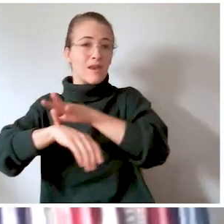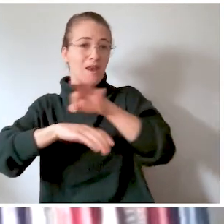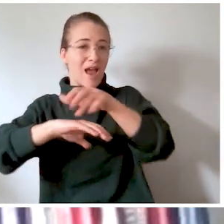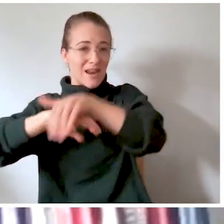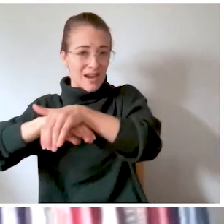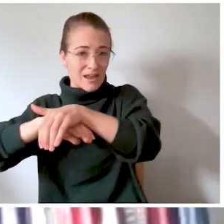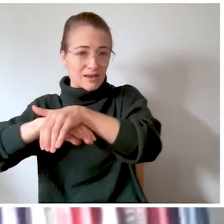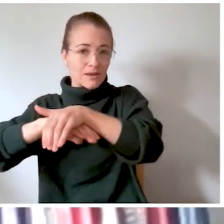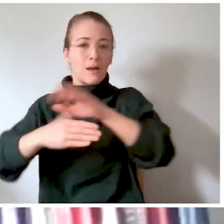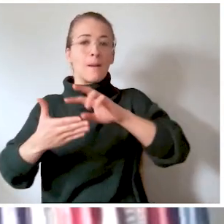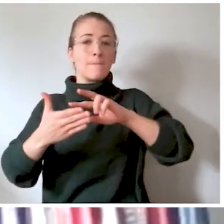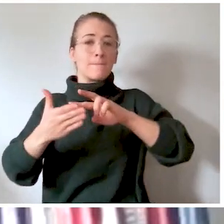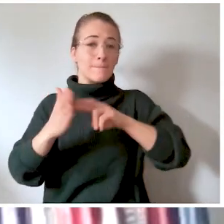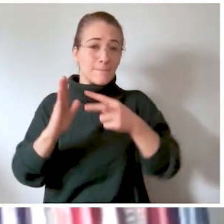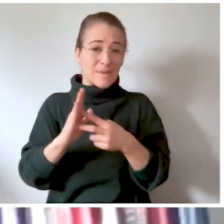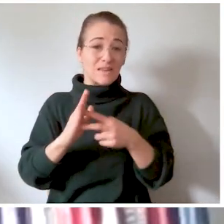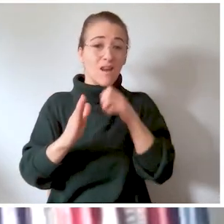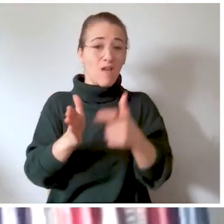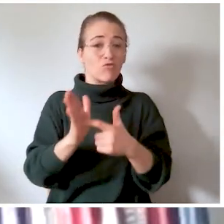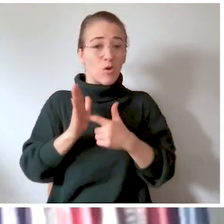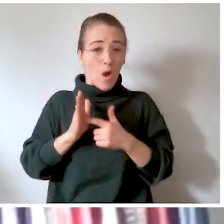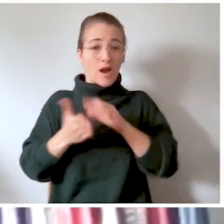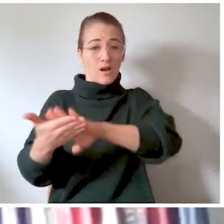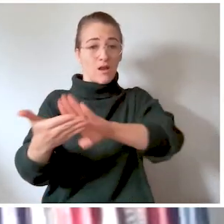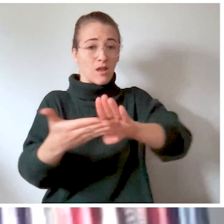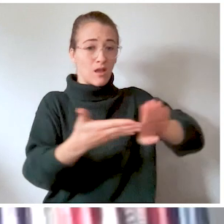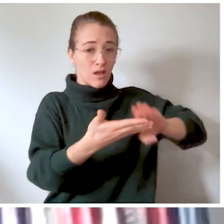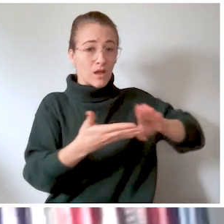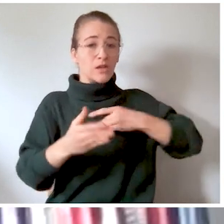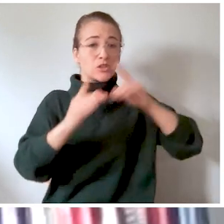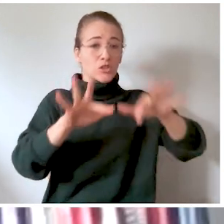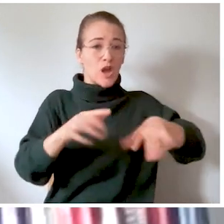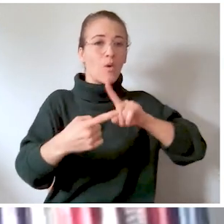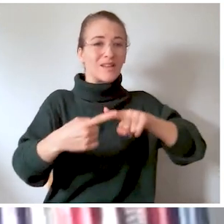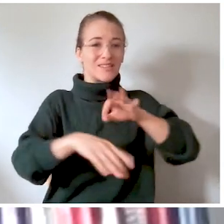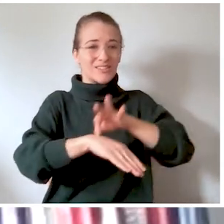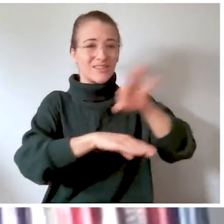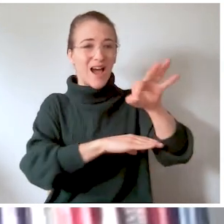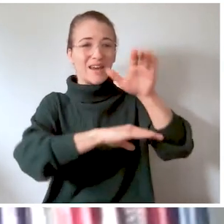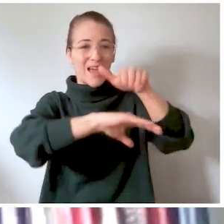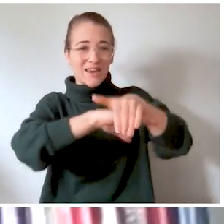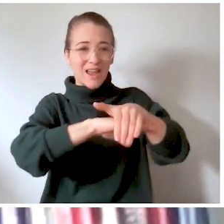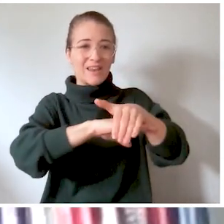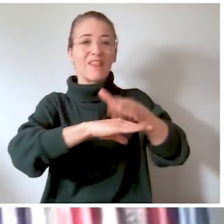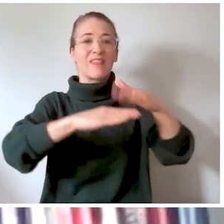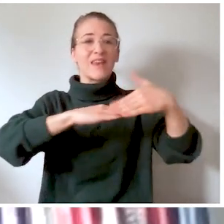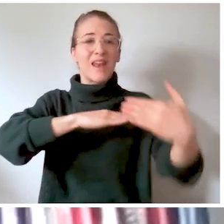The property owners are not required to remove the snow until 9:00 p.m. the following day, which for anyone who's a wheelchair user